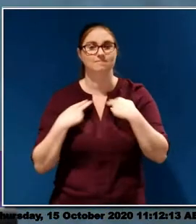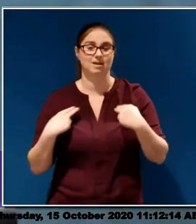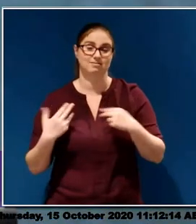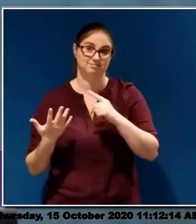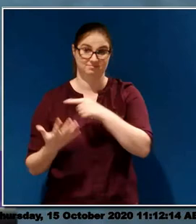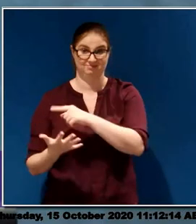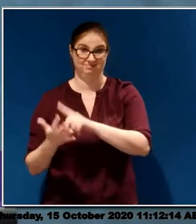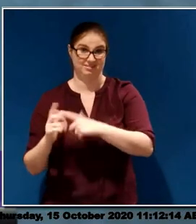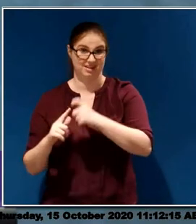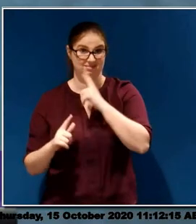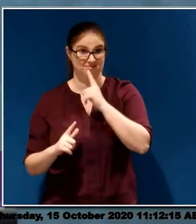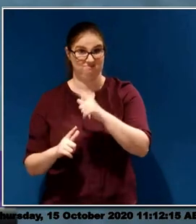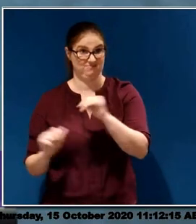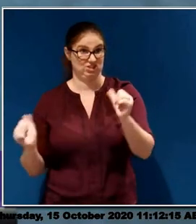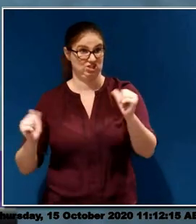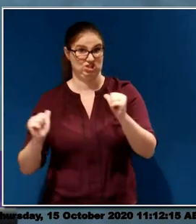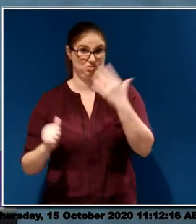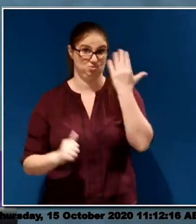No, he did not, no.